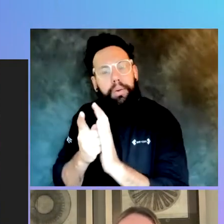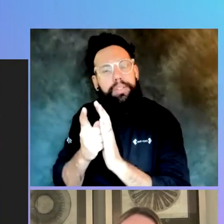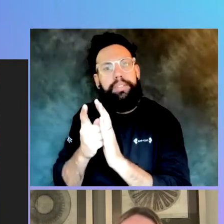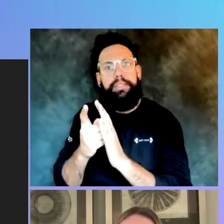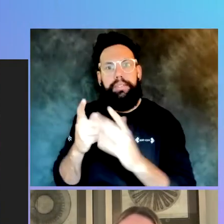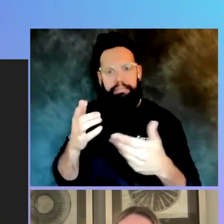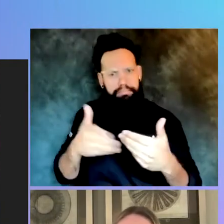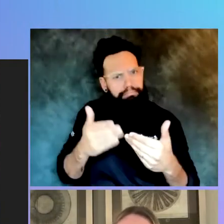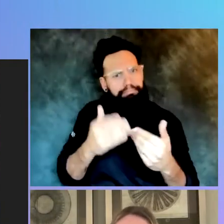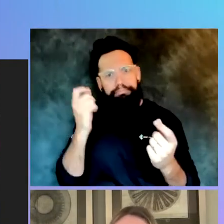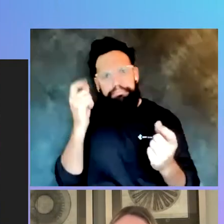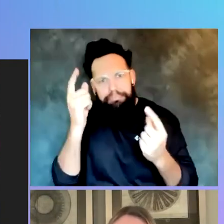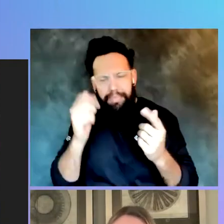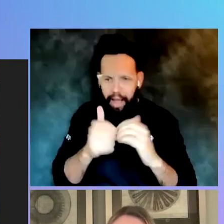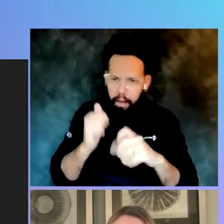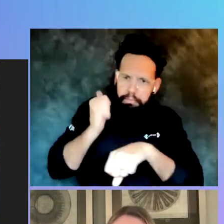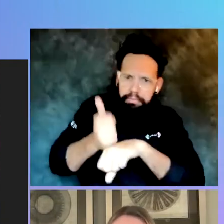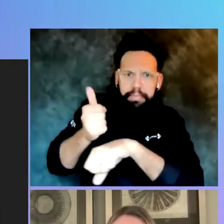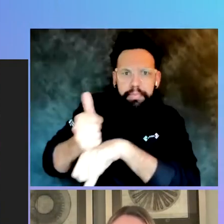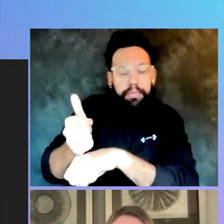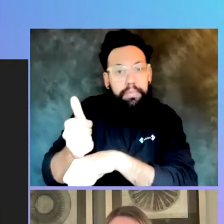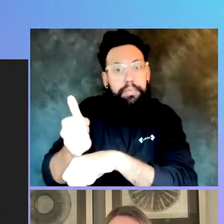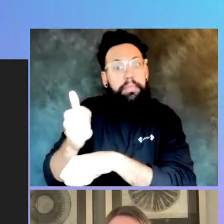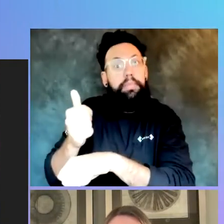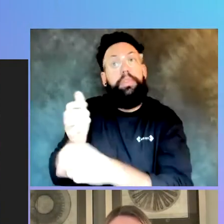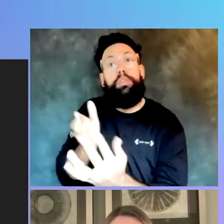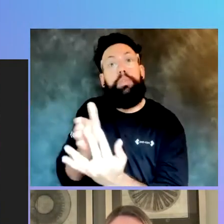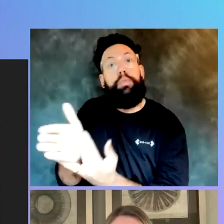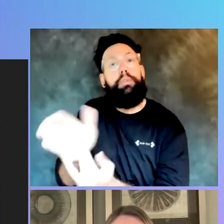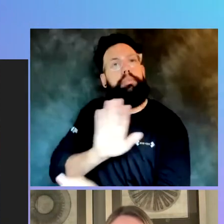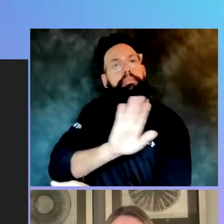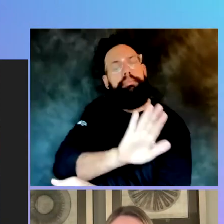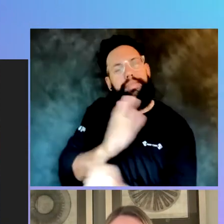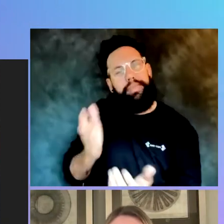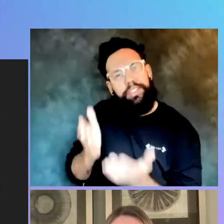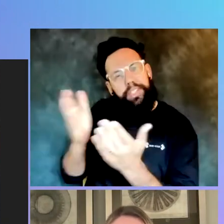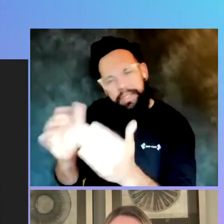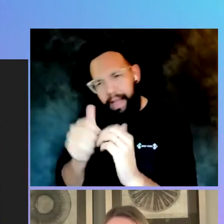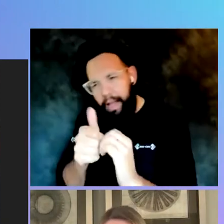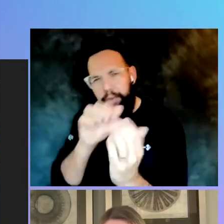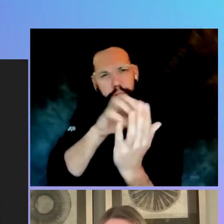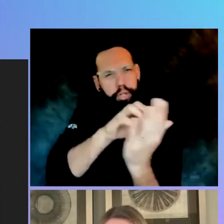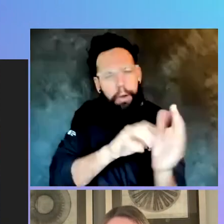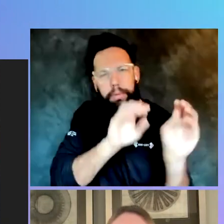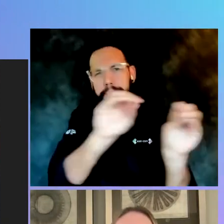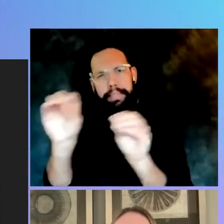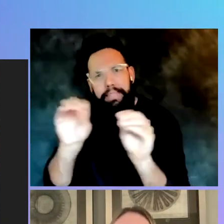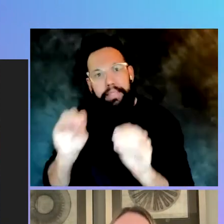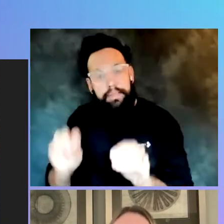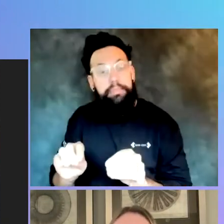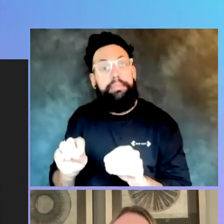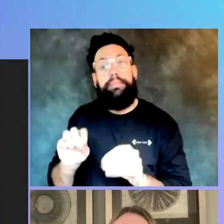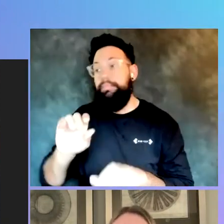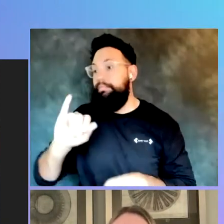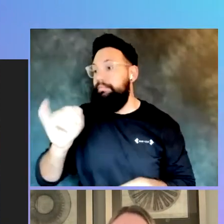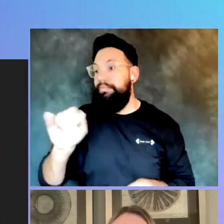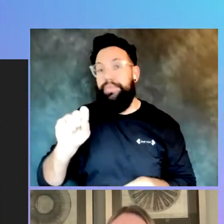benefits from its insightful coding suggestions. Similarly, Jesse, who had no prior